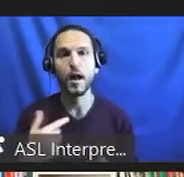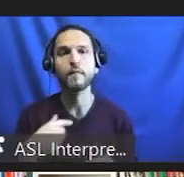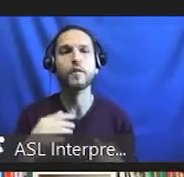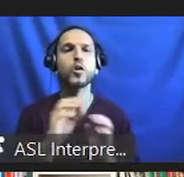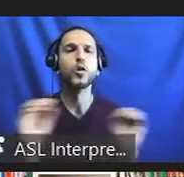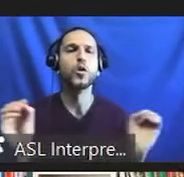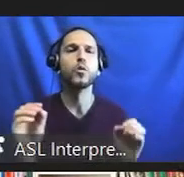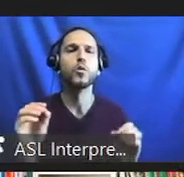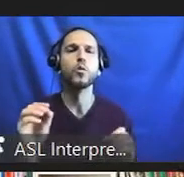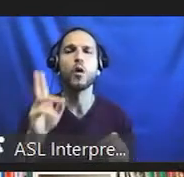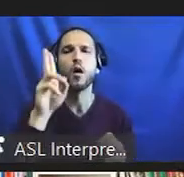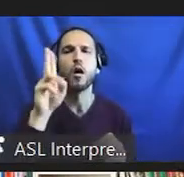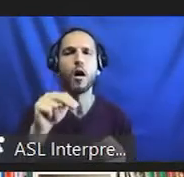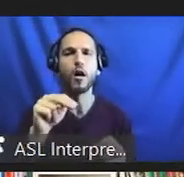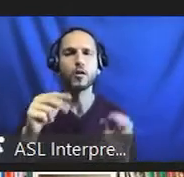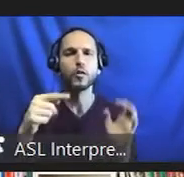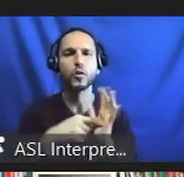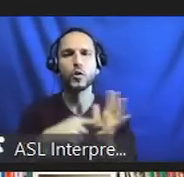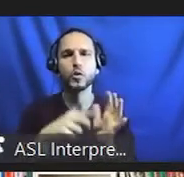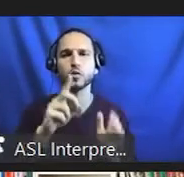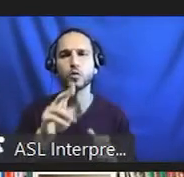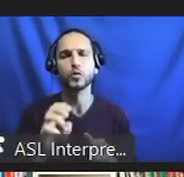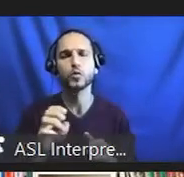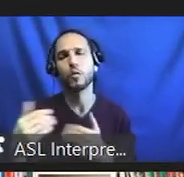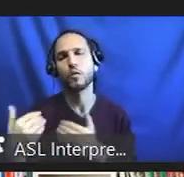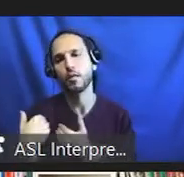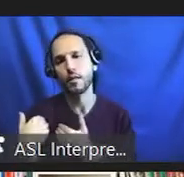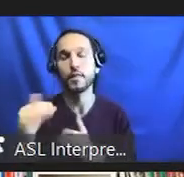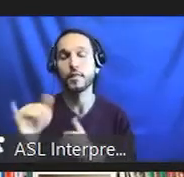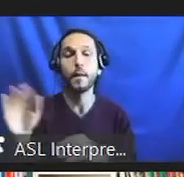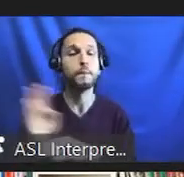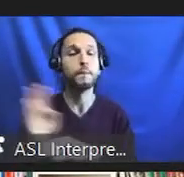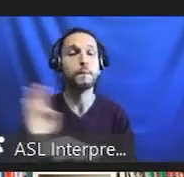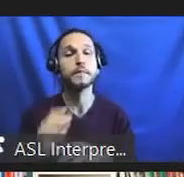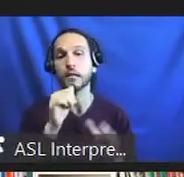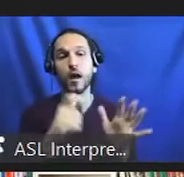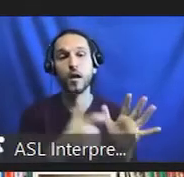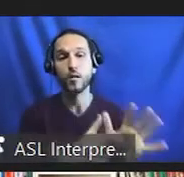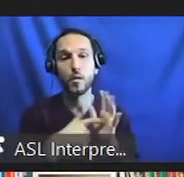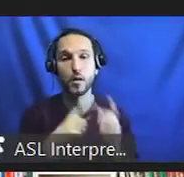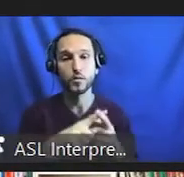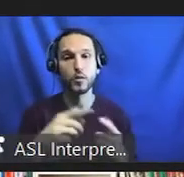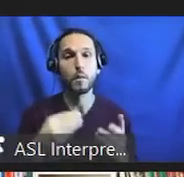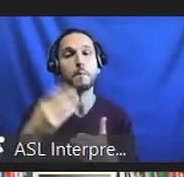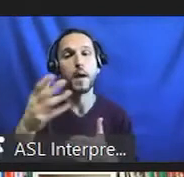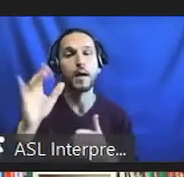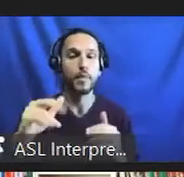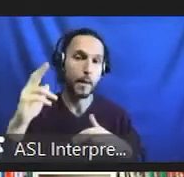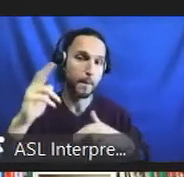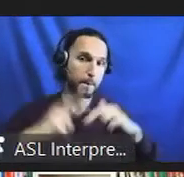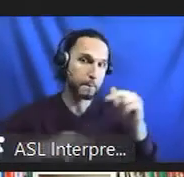So there's another case where a court said the business was not required to buy a building, to literally purchase